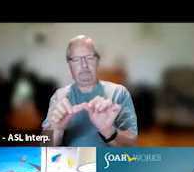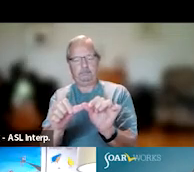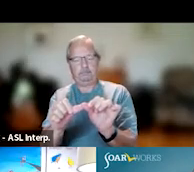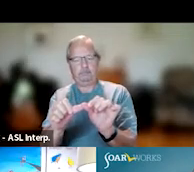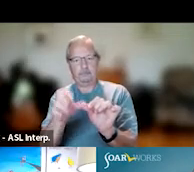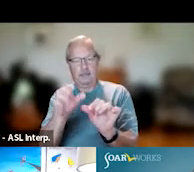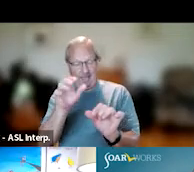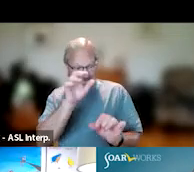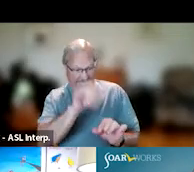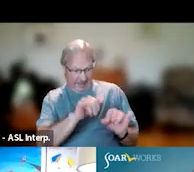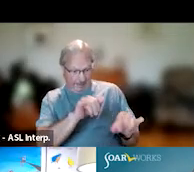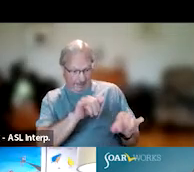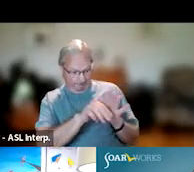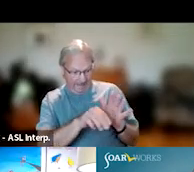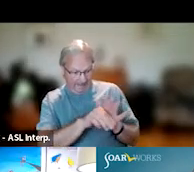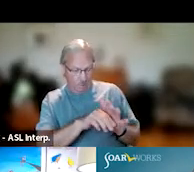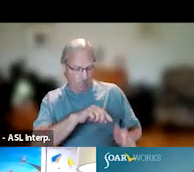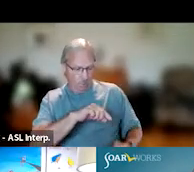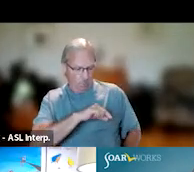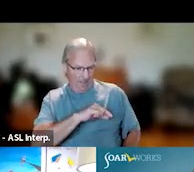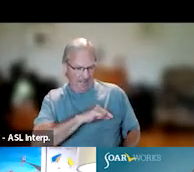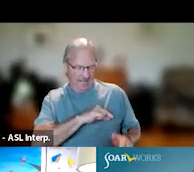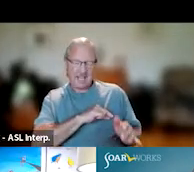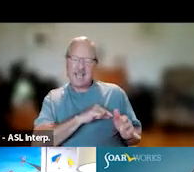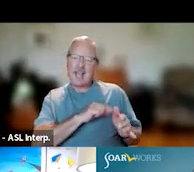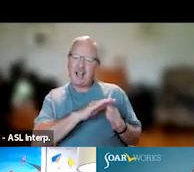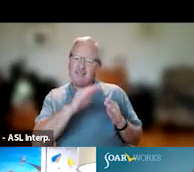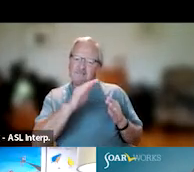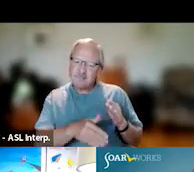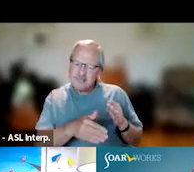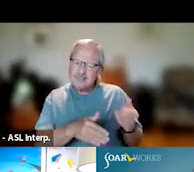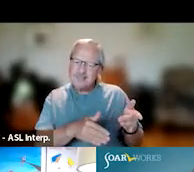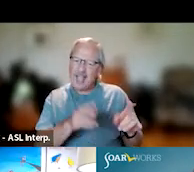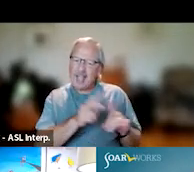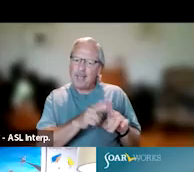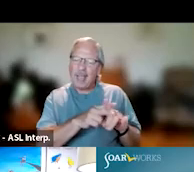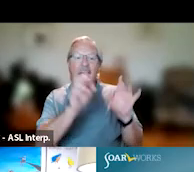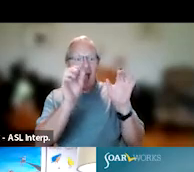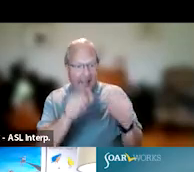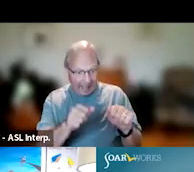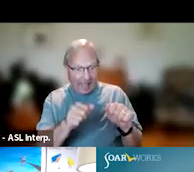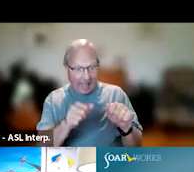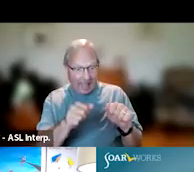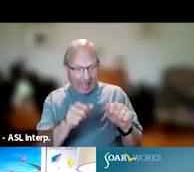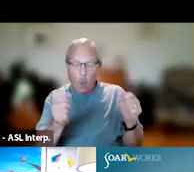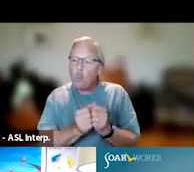of quality complete applications can be done without the TA Center,